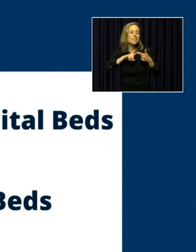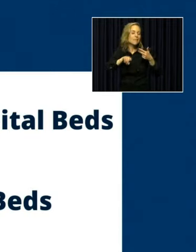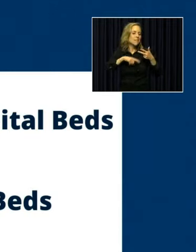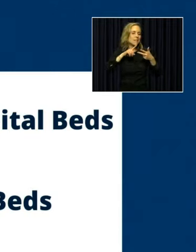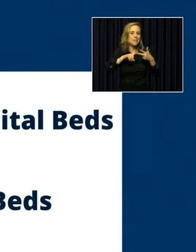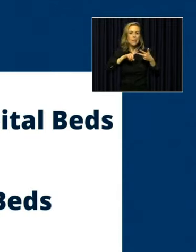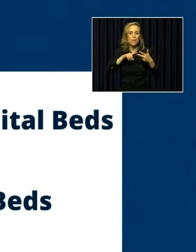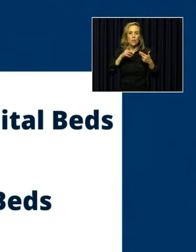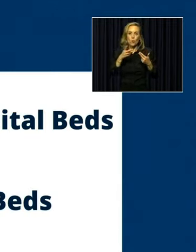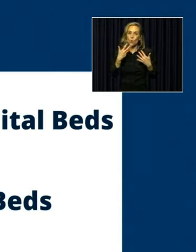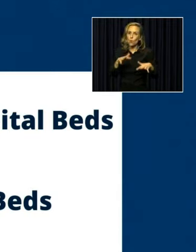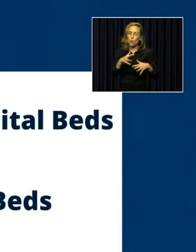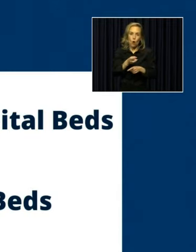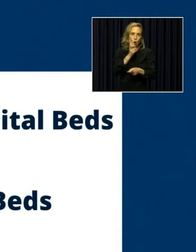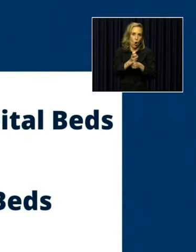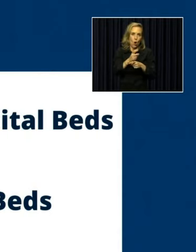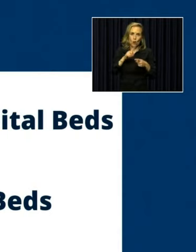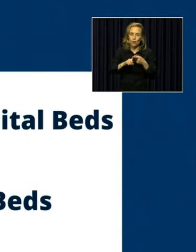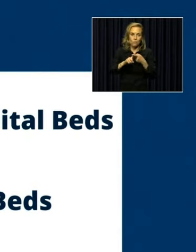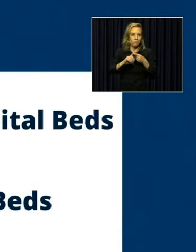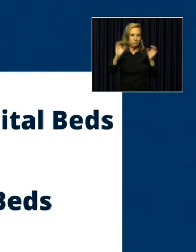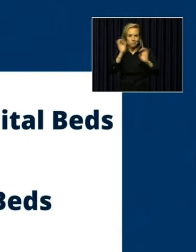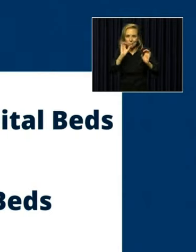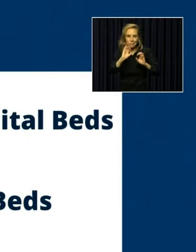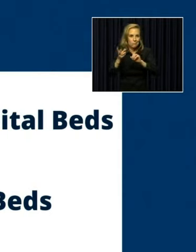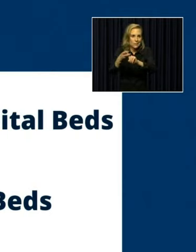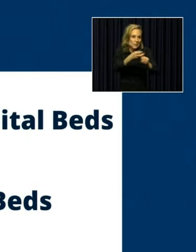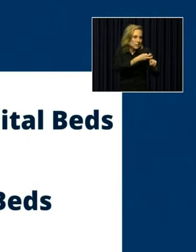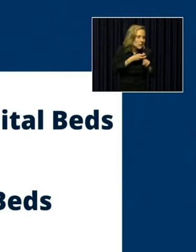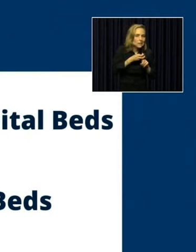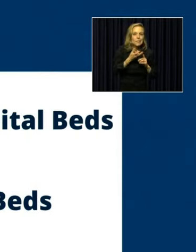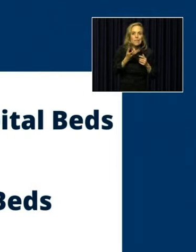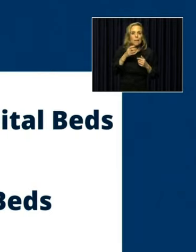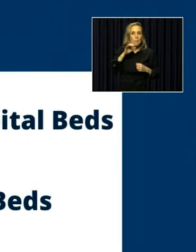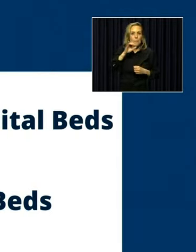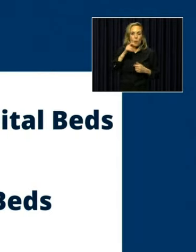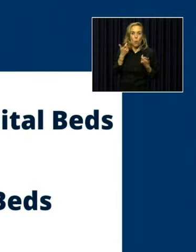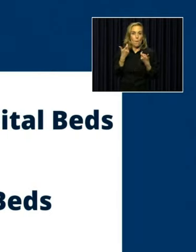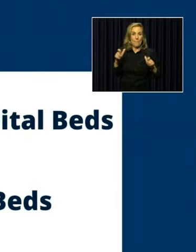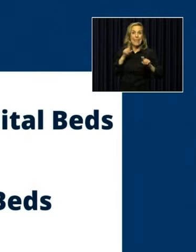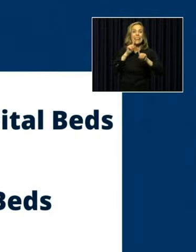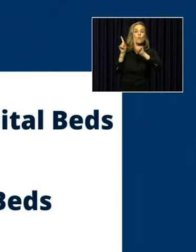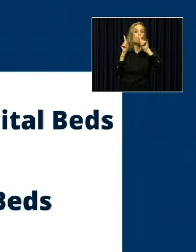THE HARDEST TO FIND RIGHT NOW. AND I WILL TELL YOU VIRTUALLY